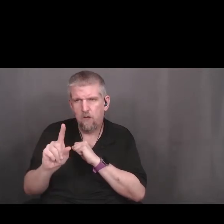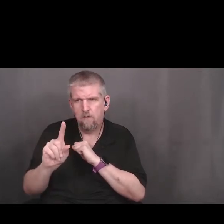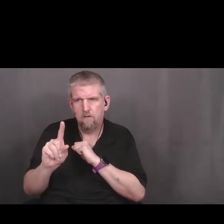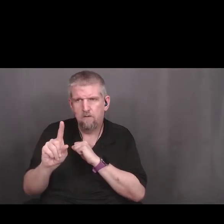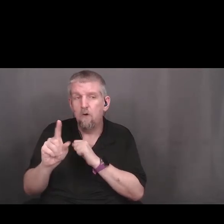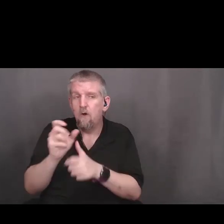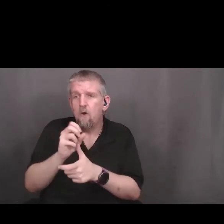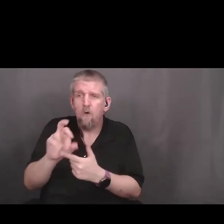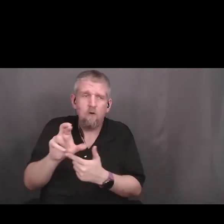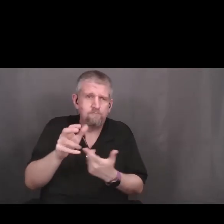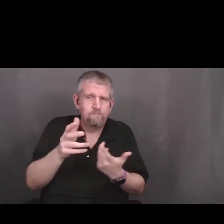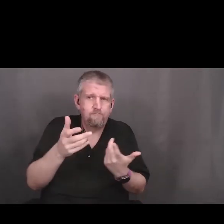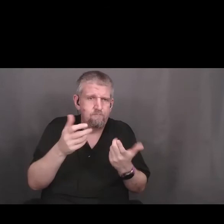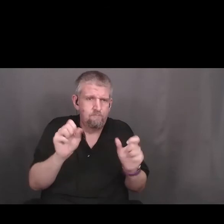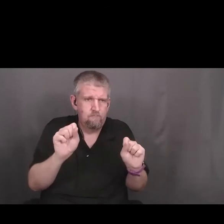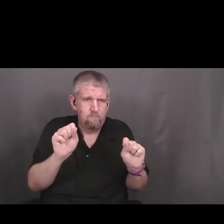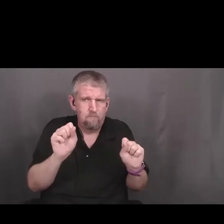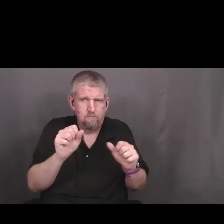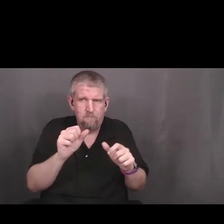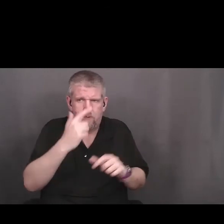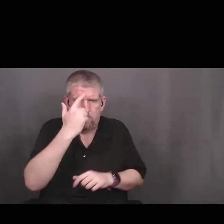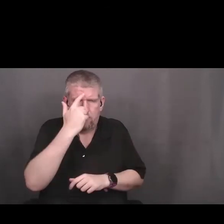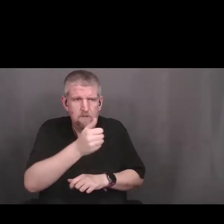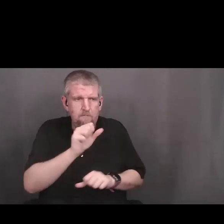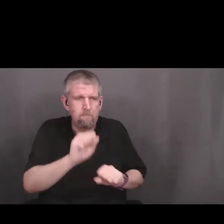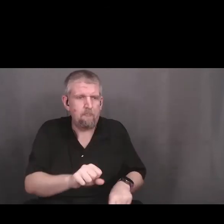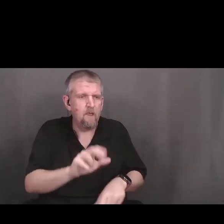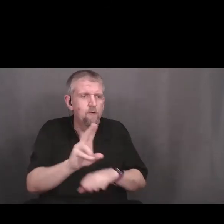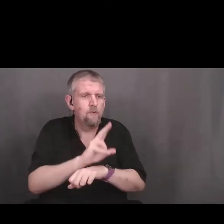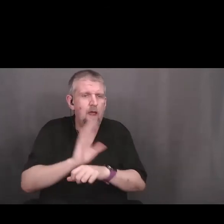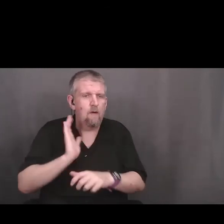or you can also go to our online intake at intake.drtx.org.